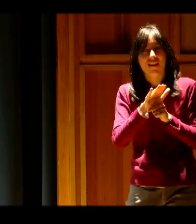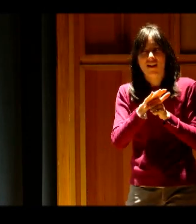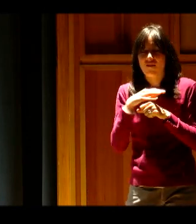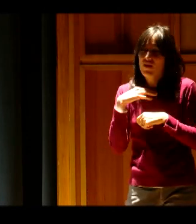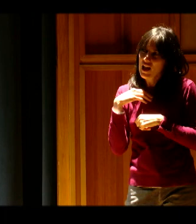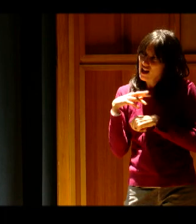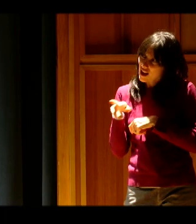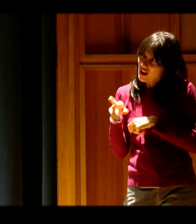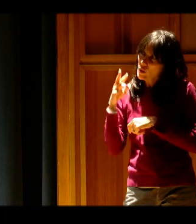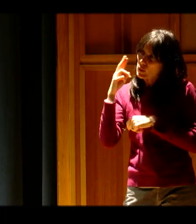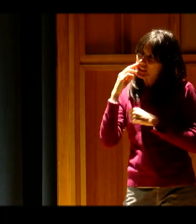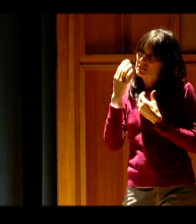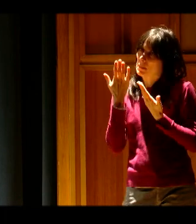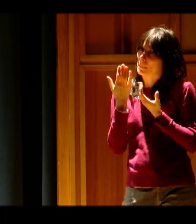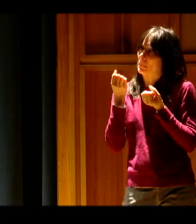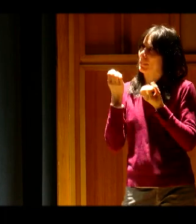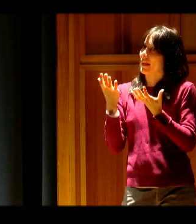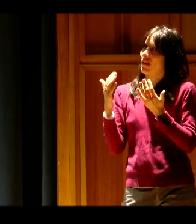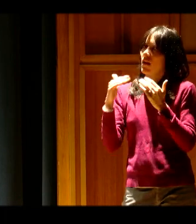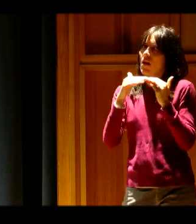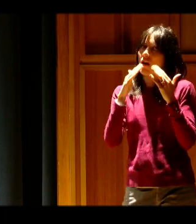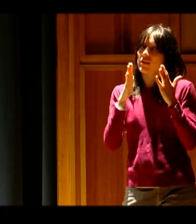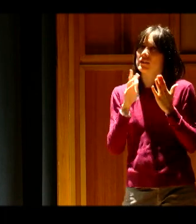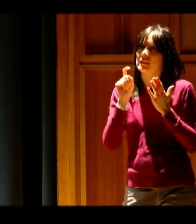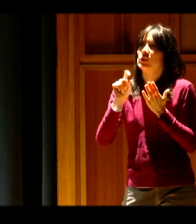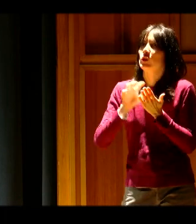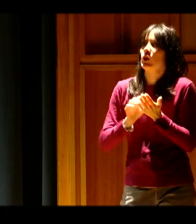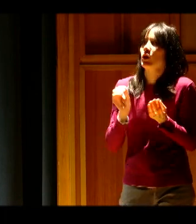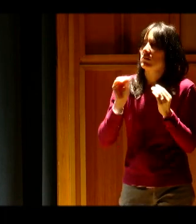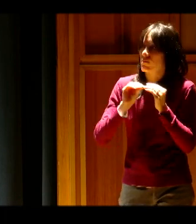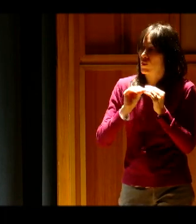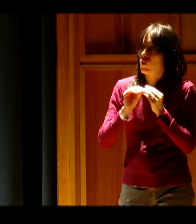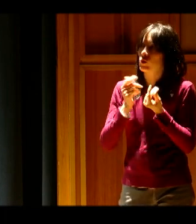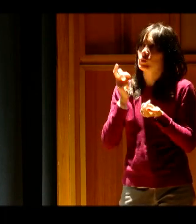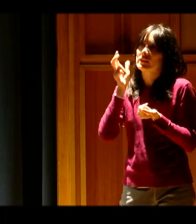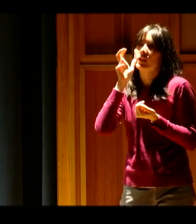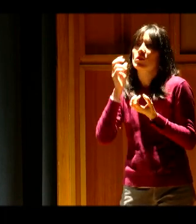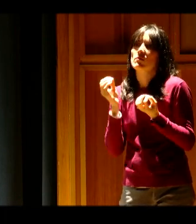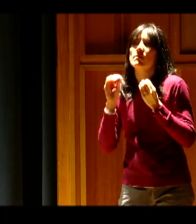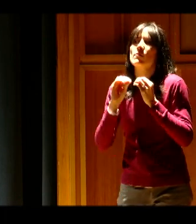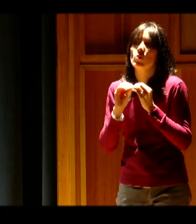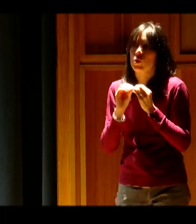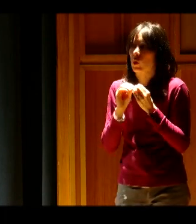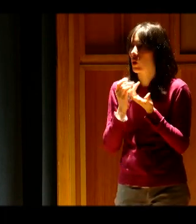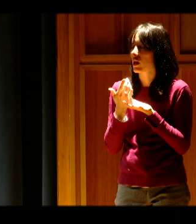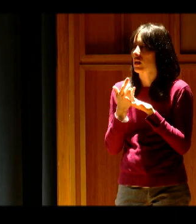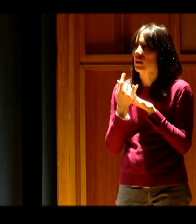who needed to know more, who needed to hear more, who needed to hear what was going on and